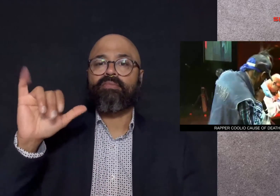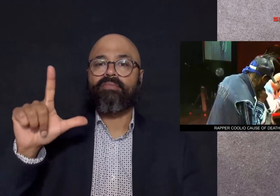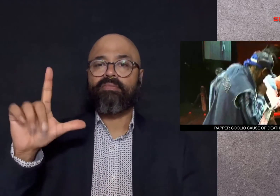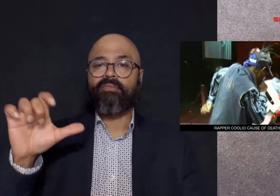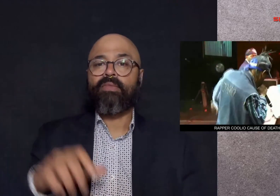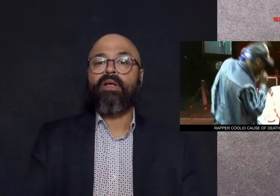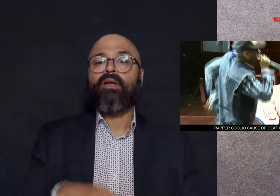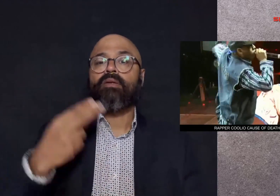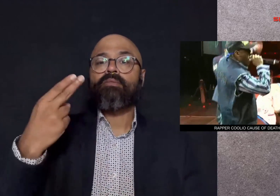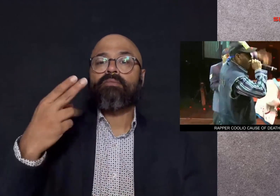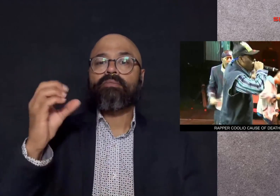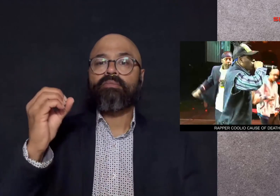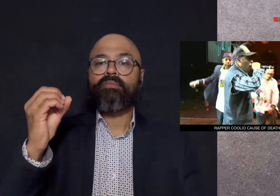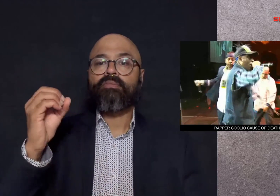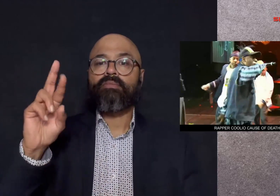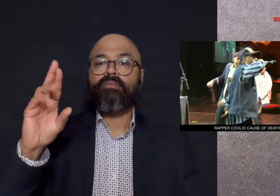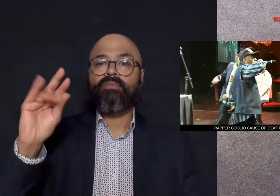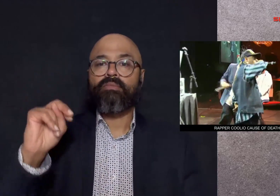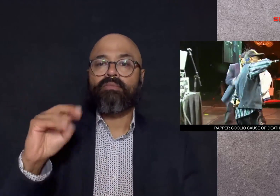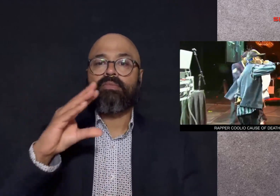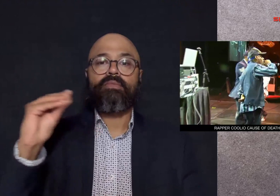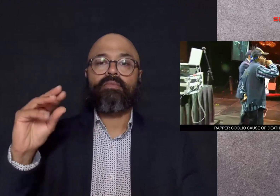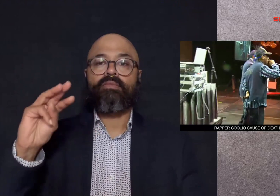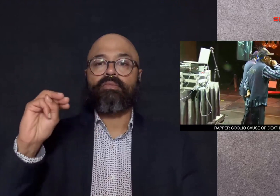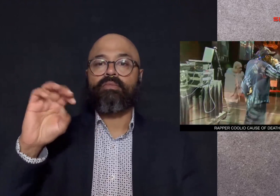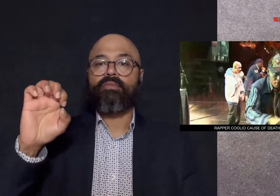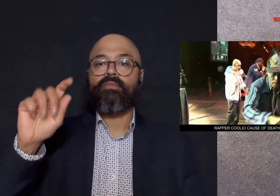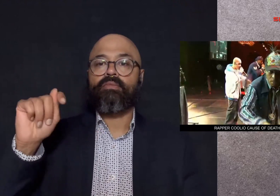heroin and methamphetamine